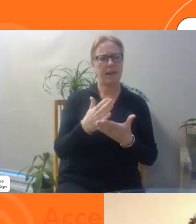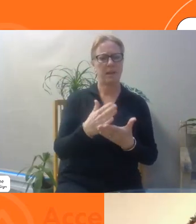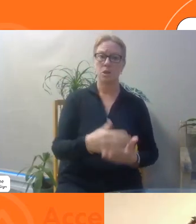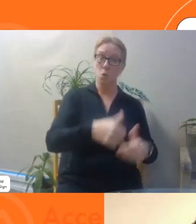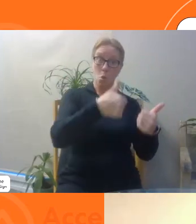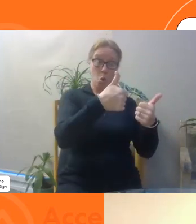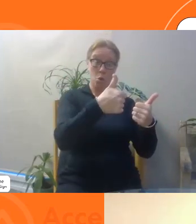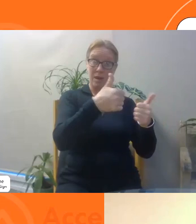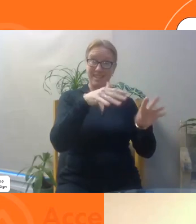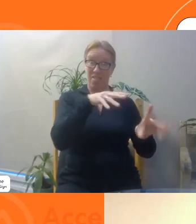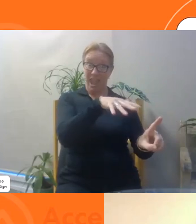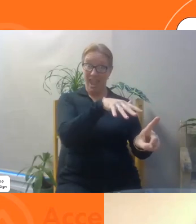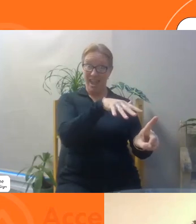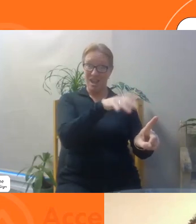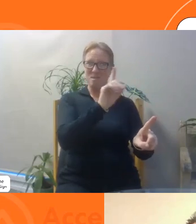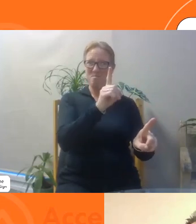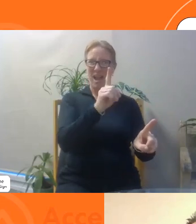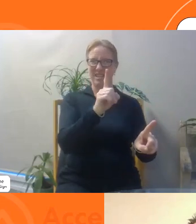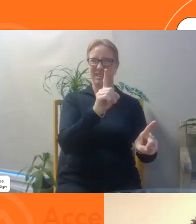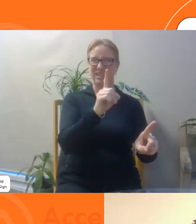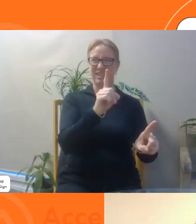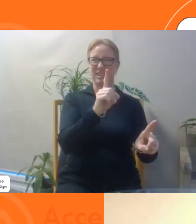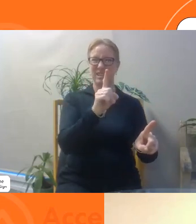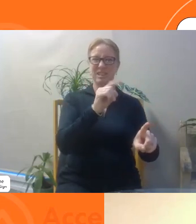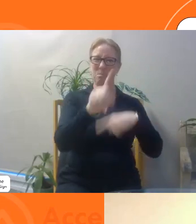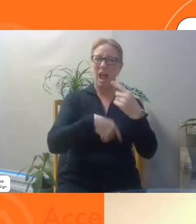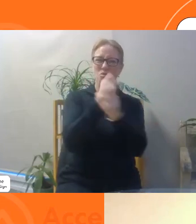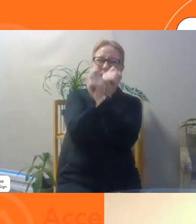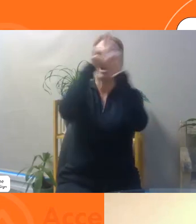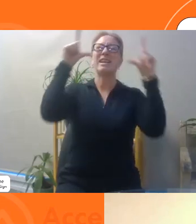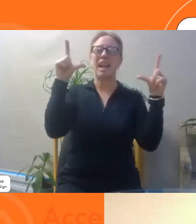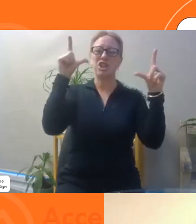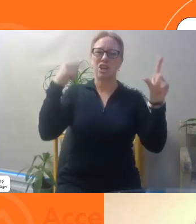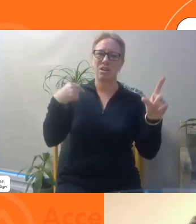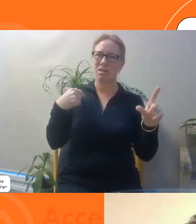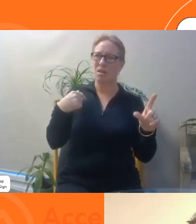there, but it's about the realisation of that intent, which I'm sure